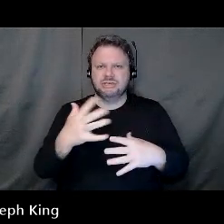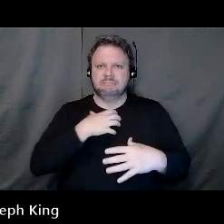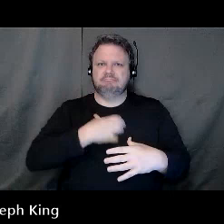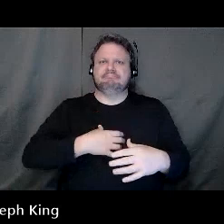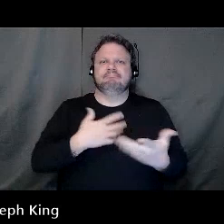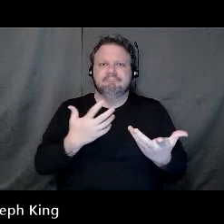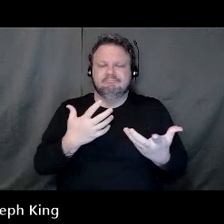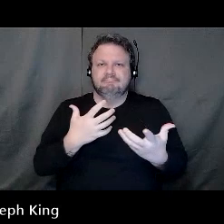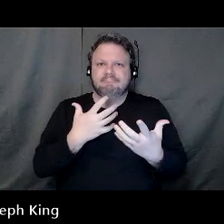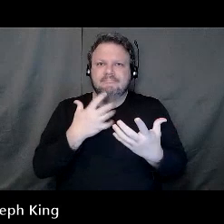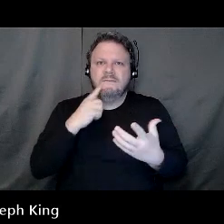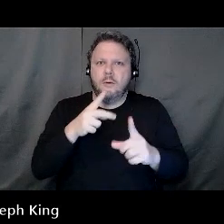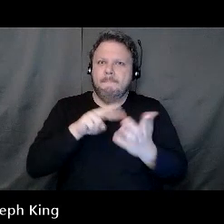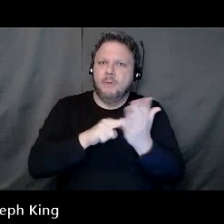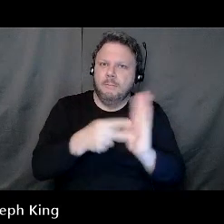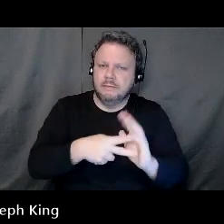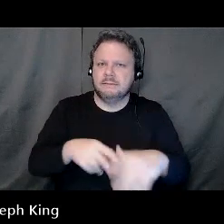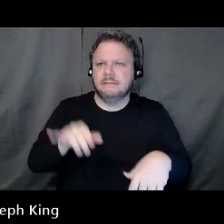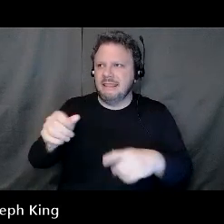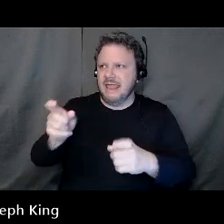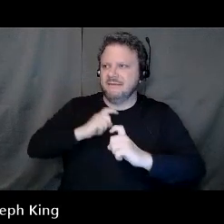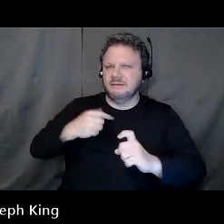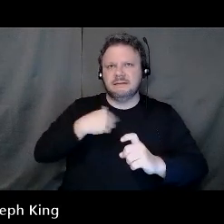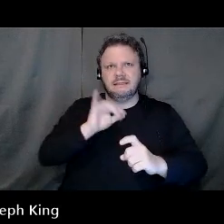And all ages, all stages. NC gives us that shared framework.